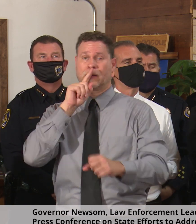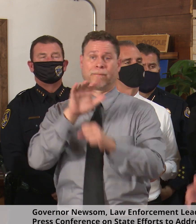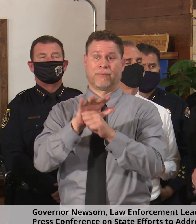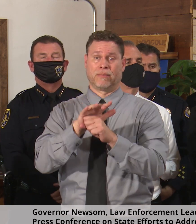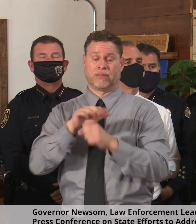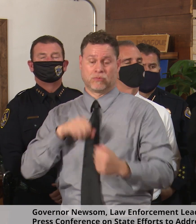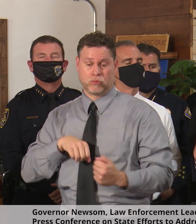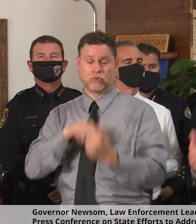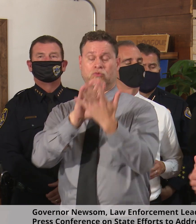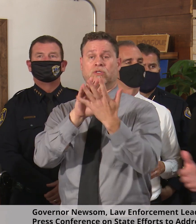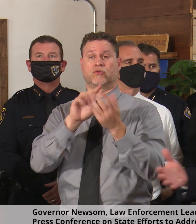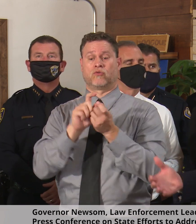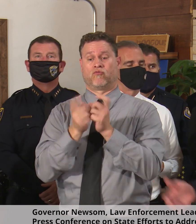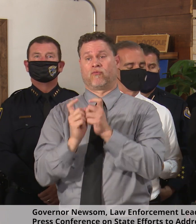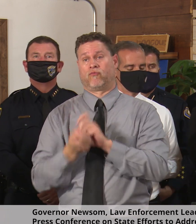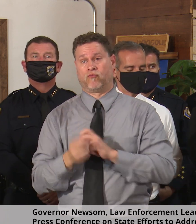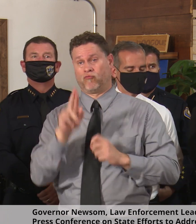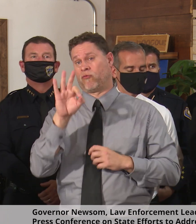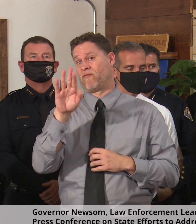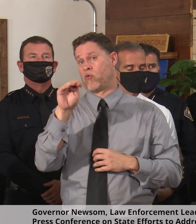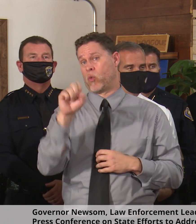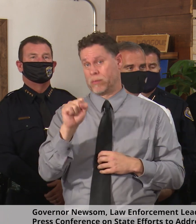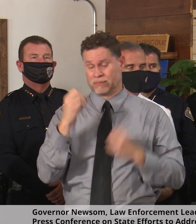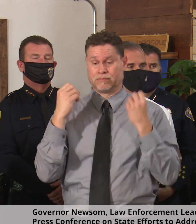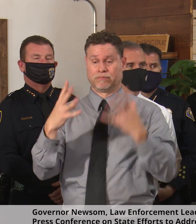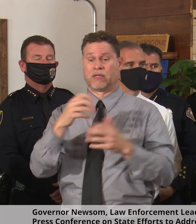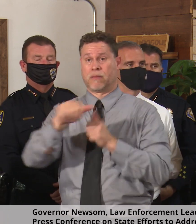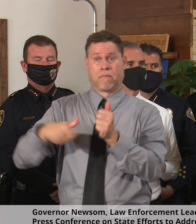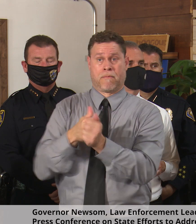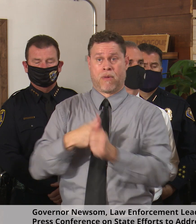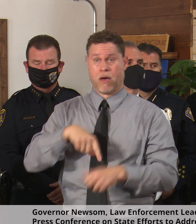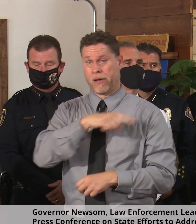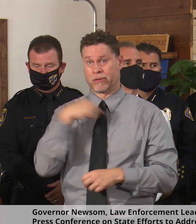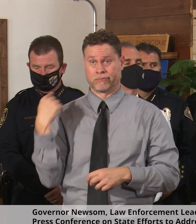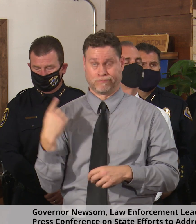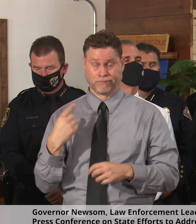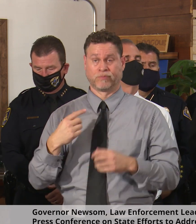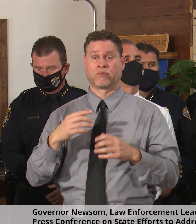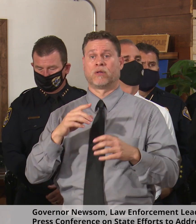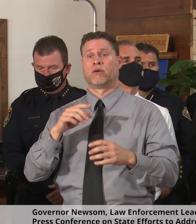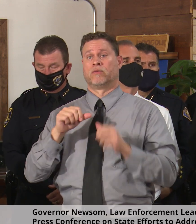the reforms that I think many of us behind me embrace and have long embraced in California